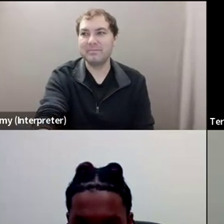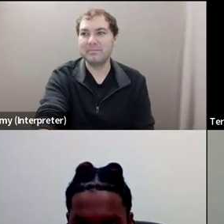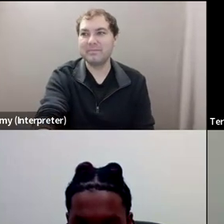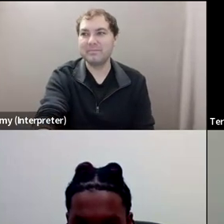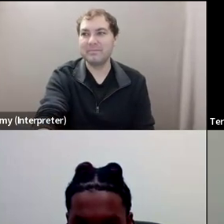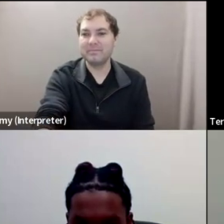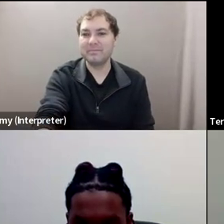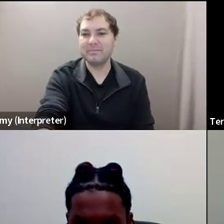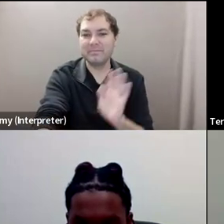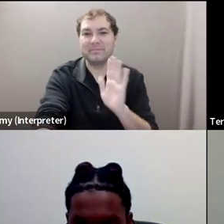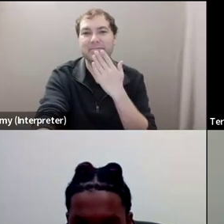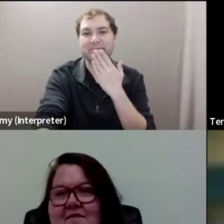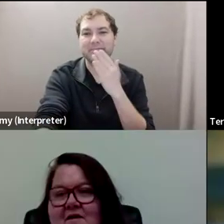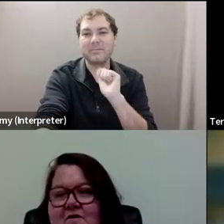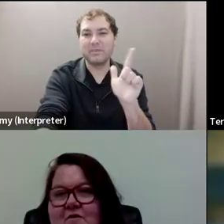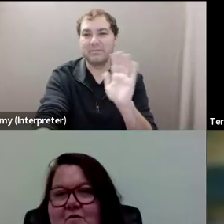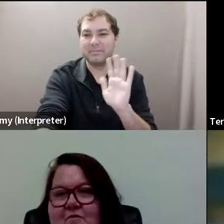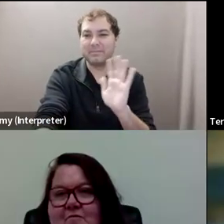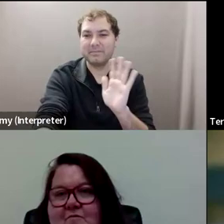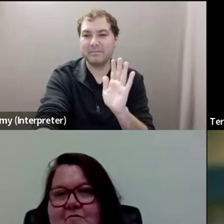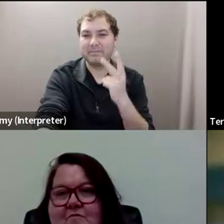Adam w/APRIL: Thank you all. Adam w/APRIL: See you next time.